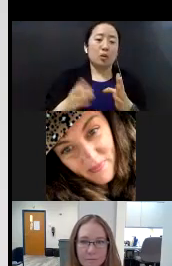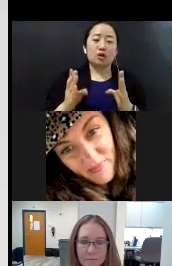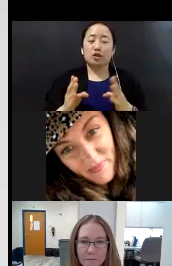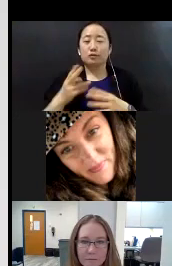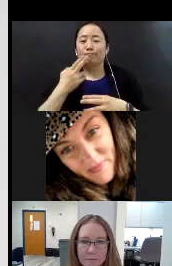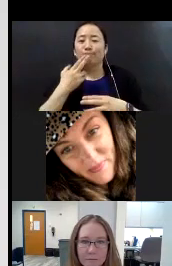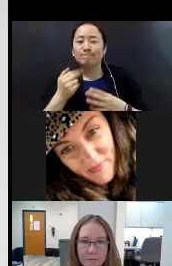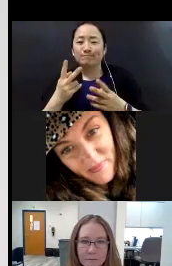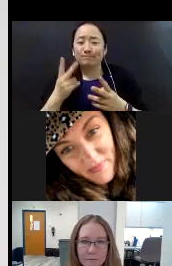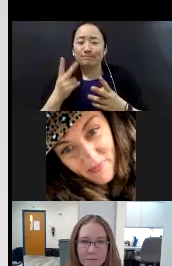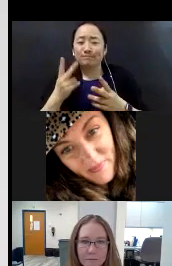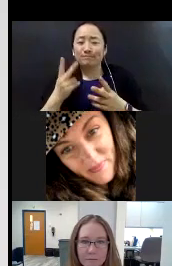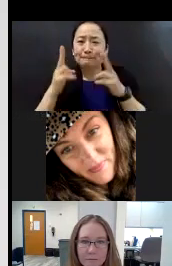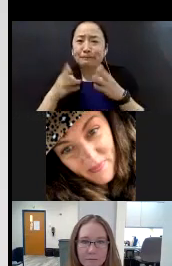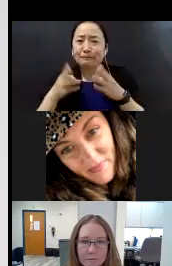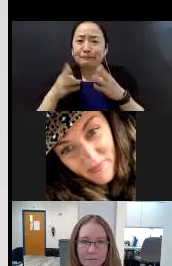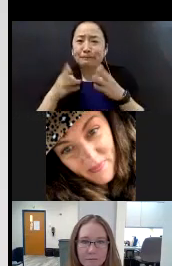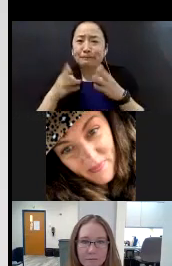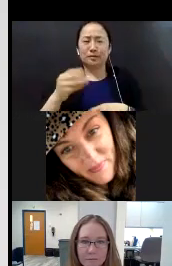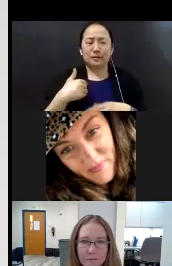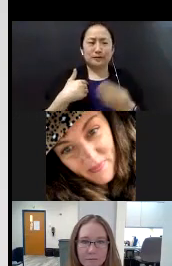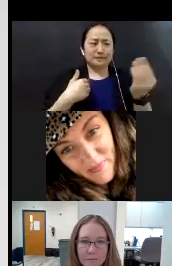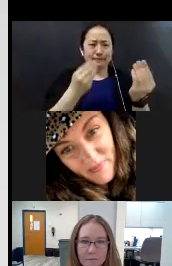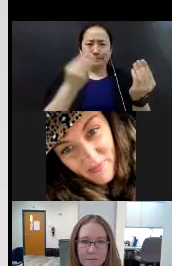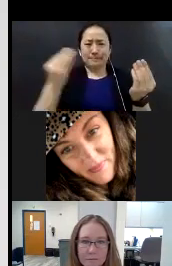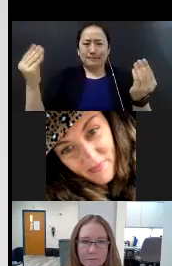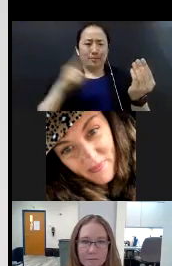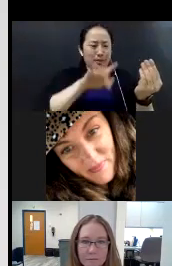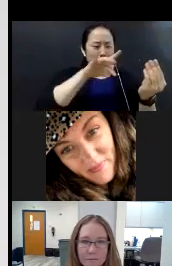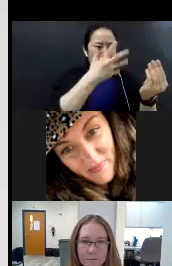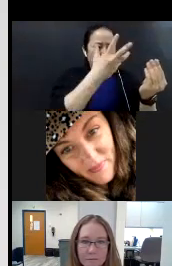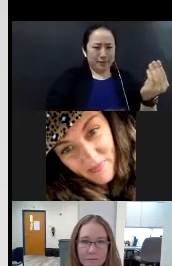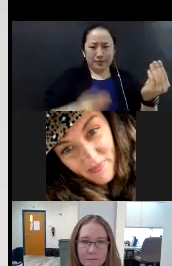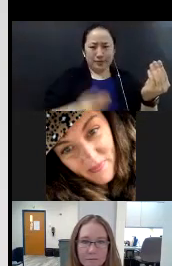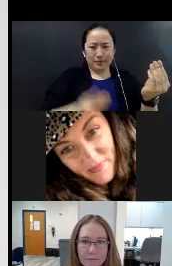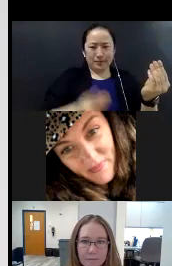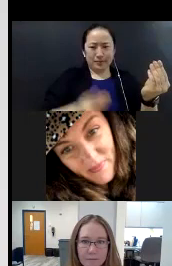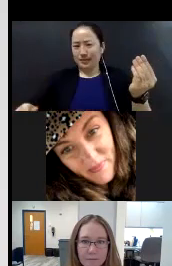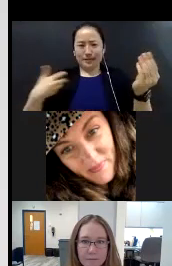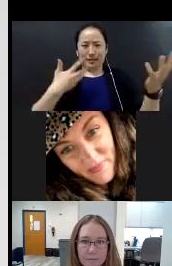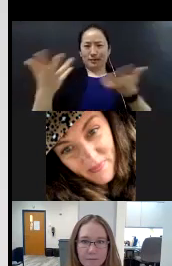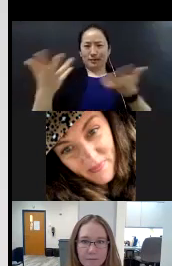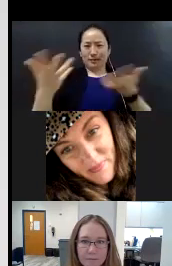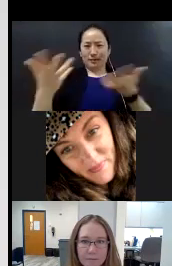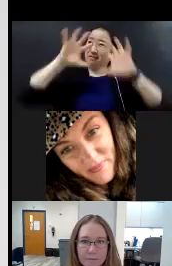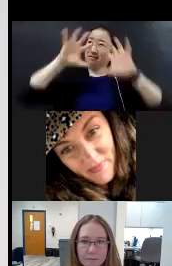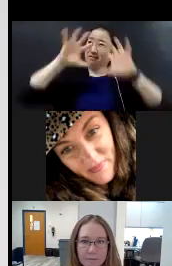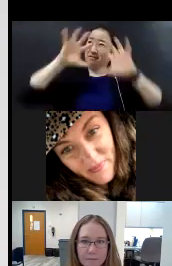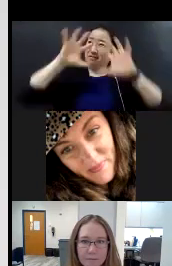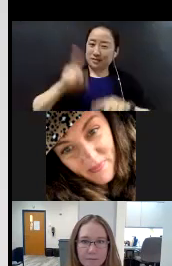BEING ABLE TO DO THE VIDEO FEED THIS WAY WE CAN REALLY SEE HOW THE HOME IS LAID OUT EVEN THOUGH SOMETIMES WE GET THE BLUEPRINTS IT'S STILL KIND